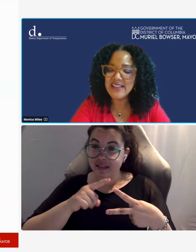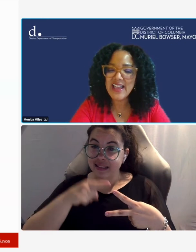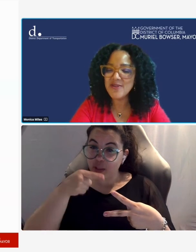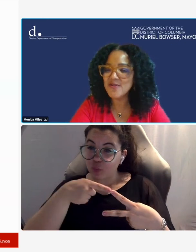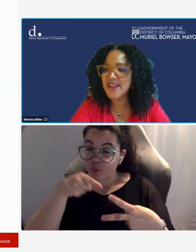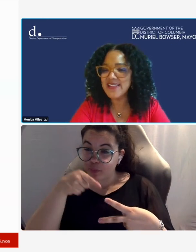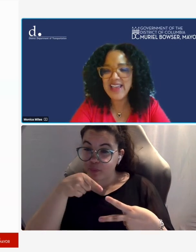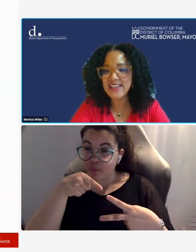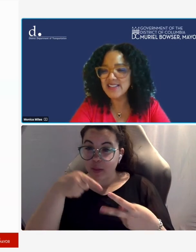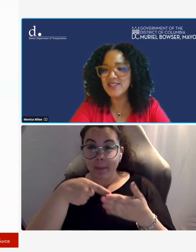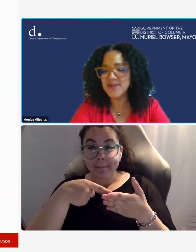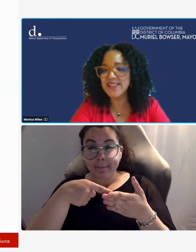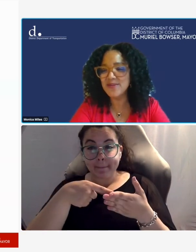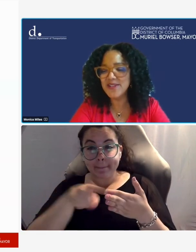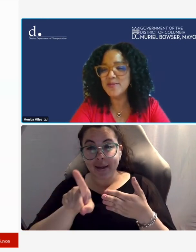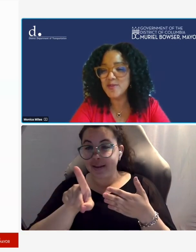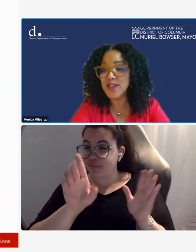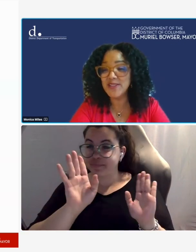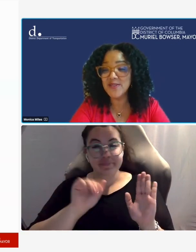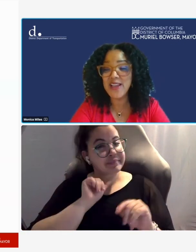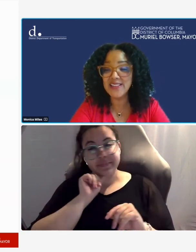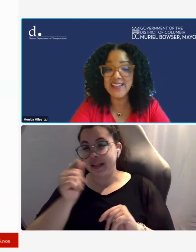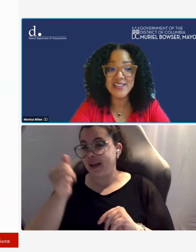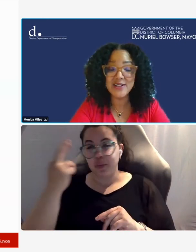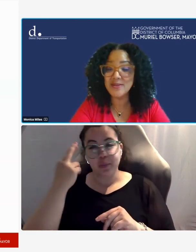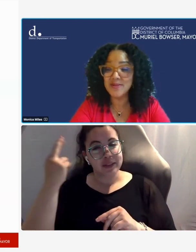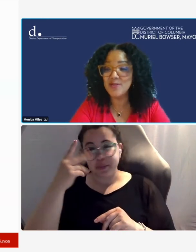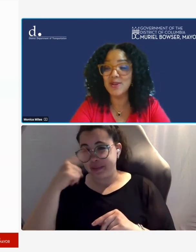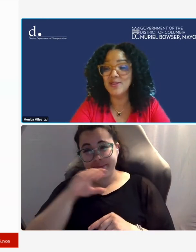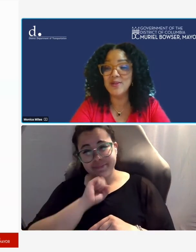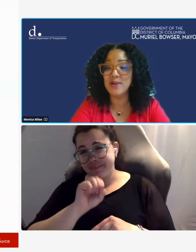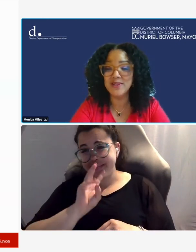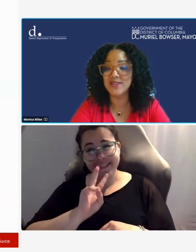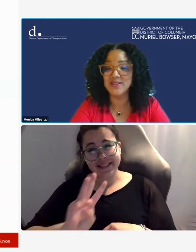at a rate that just was not reasonable based on the fact that you know he worked two hours uh you